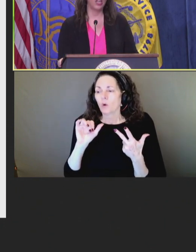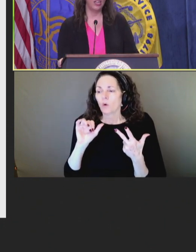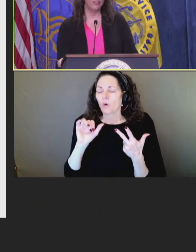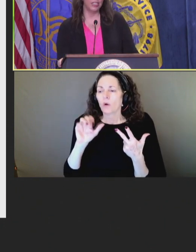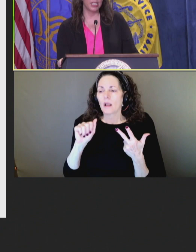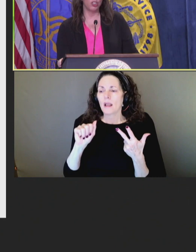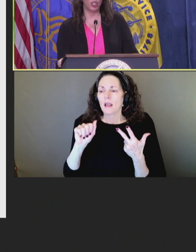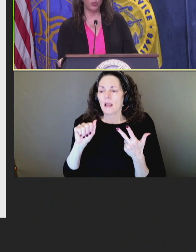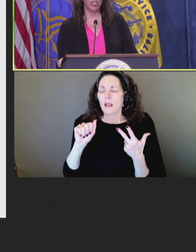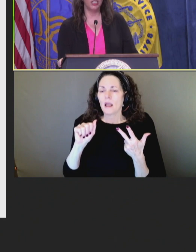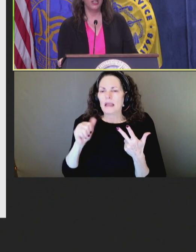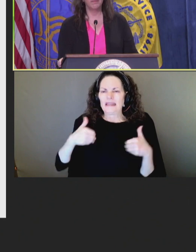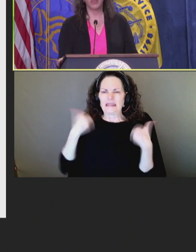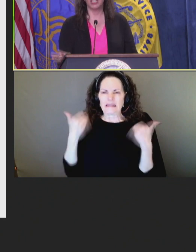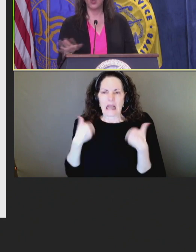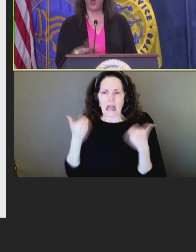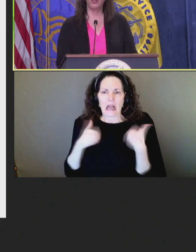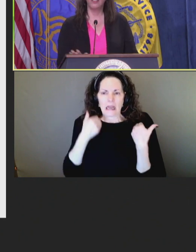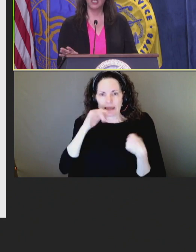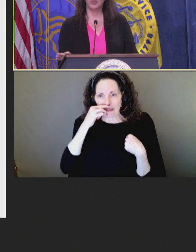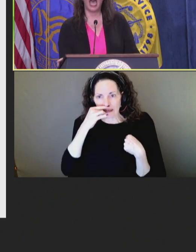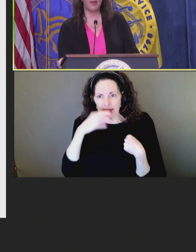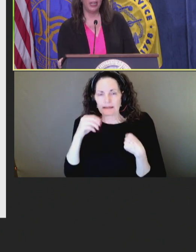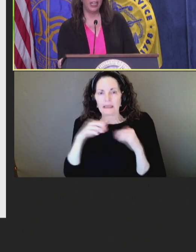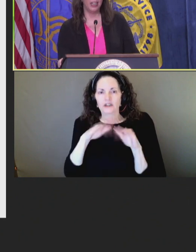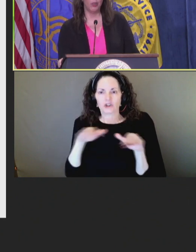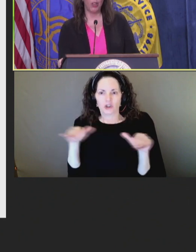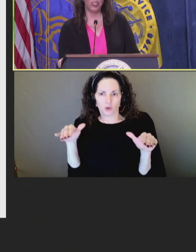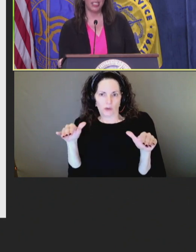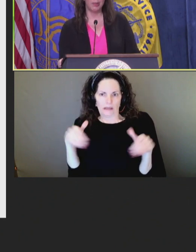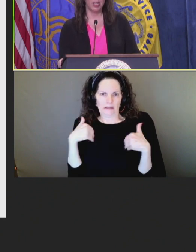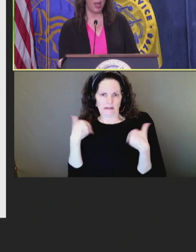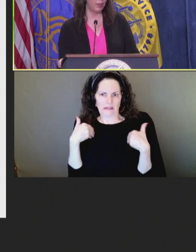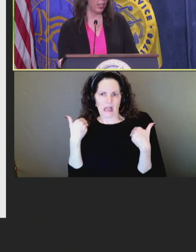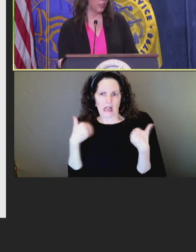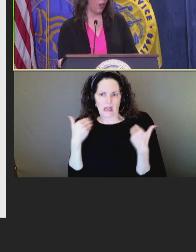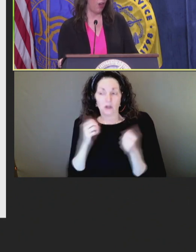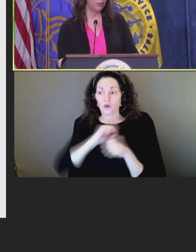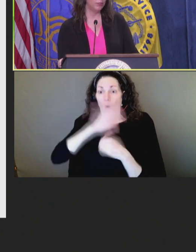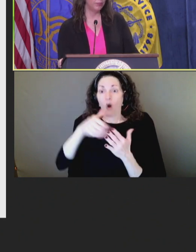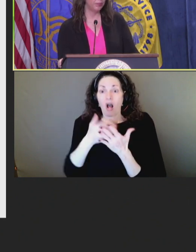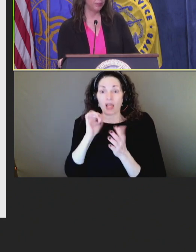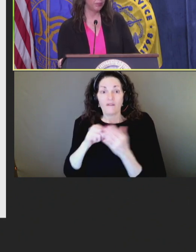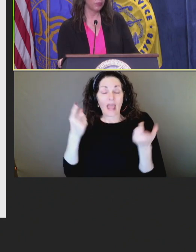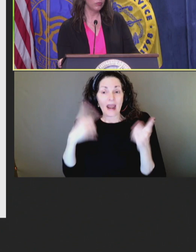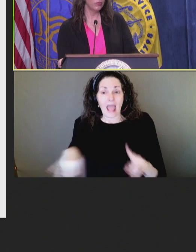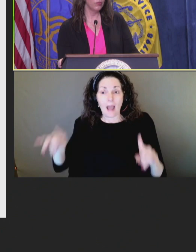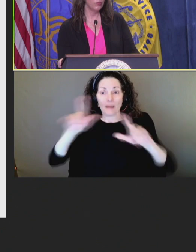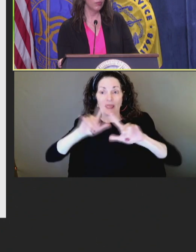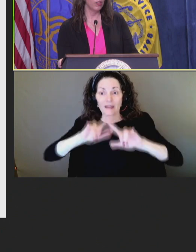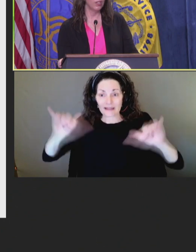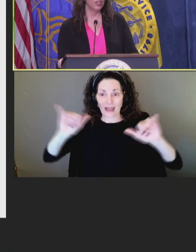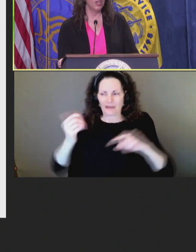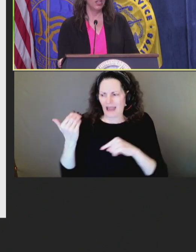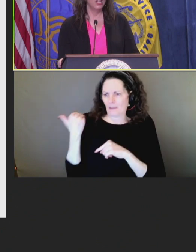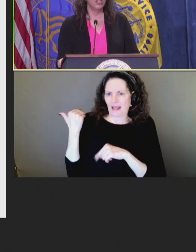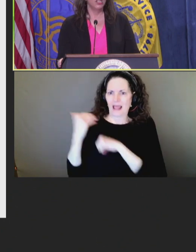infants and children. And so, all of this was happening around the same time last fall. So,